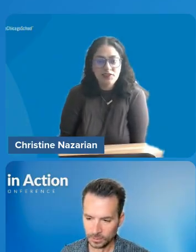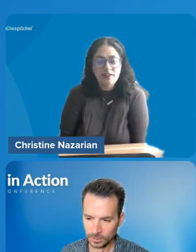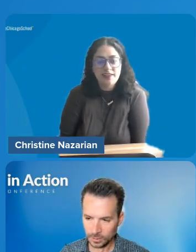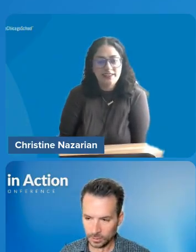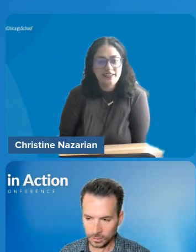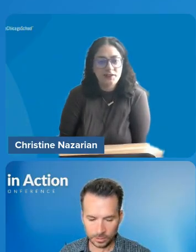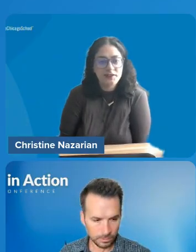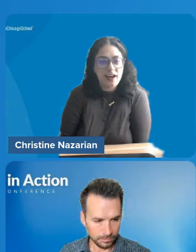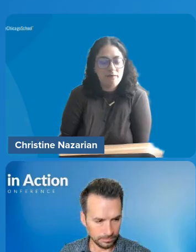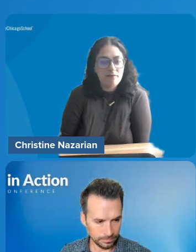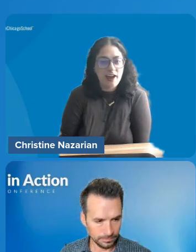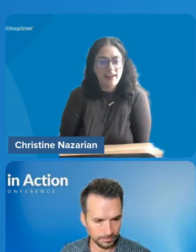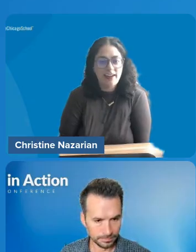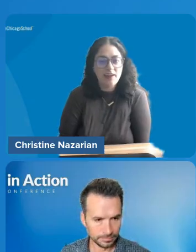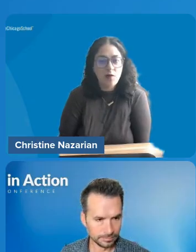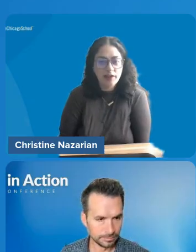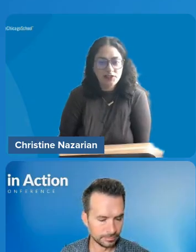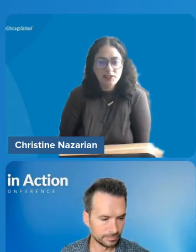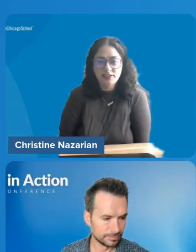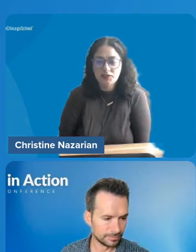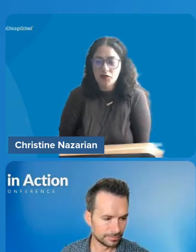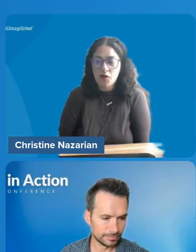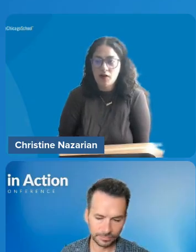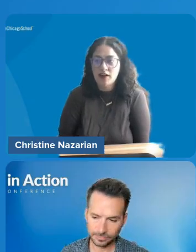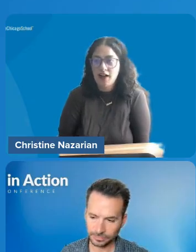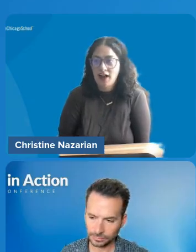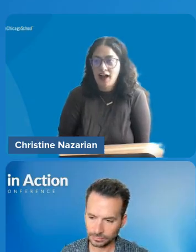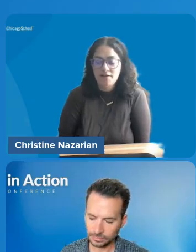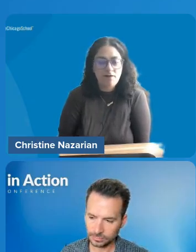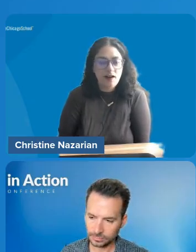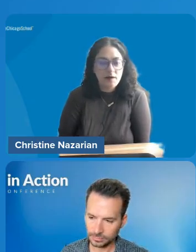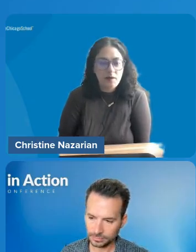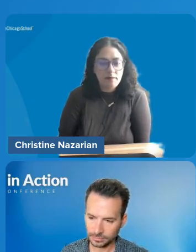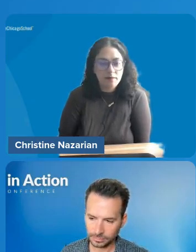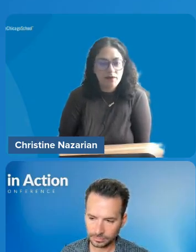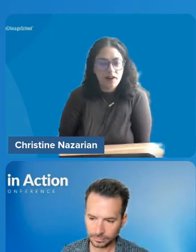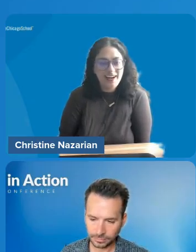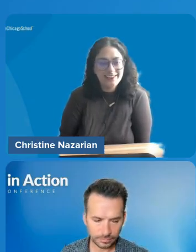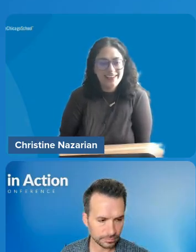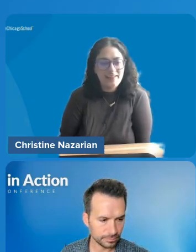And this is our time for any questions or follow up for us that you may